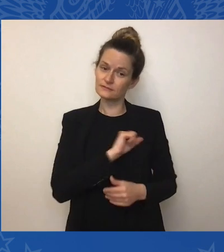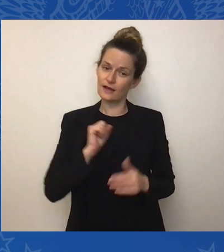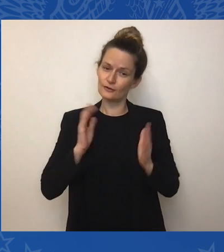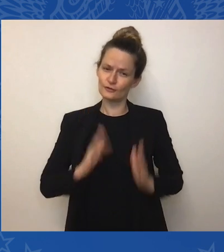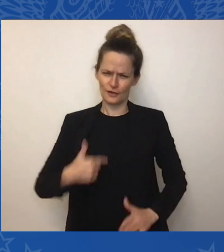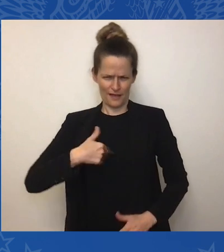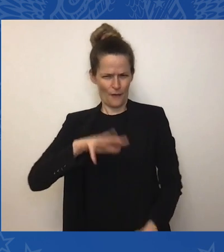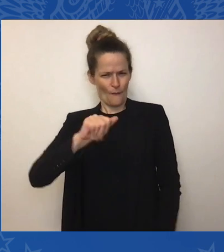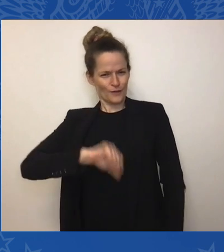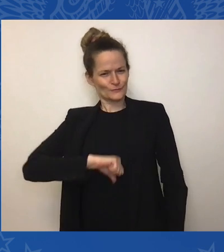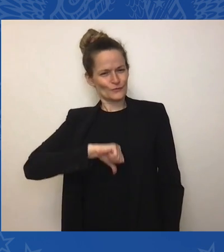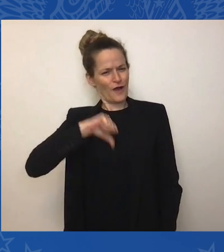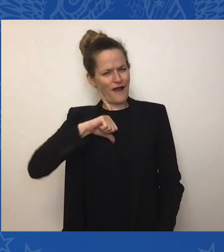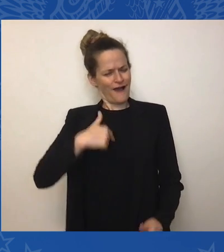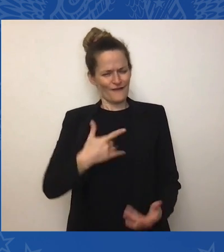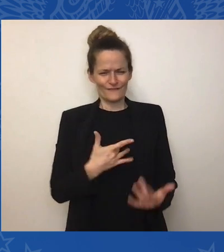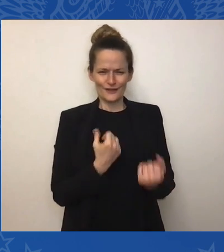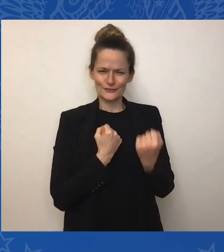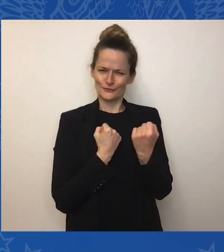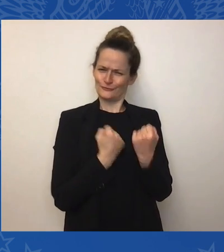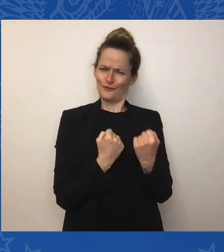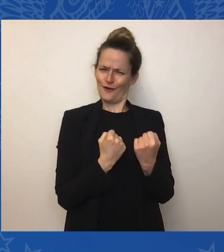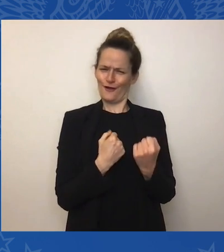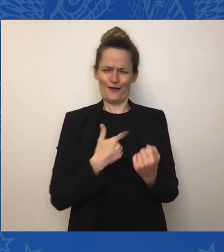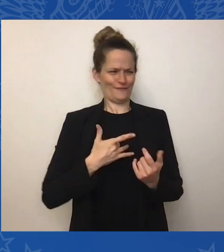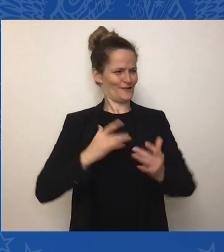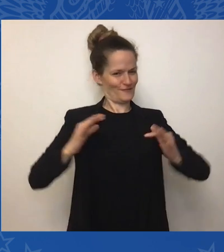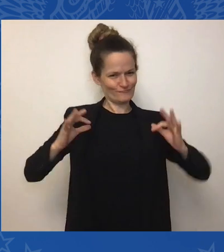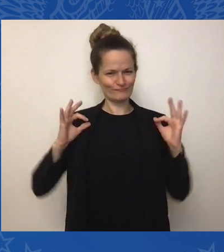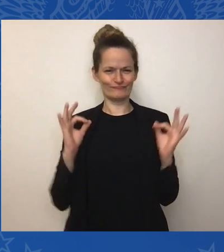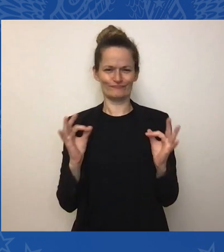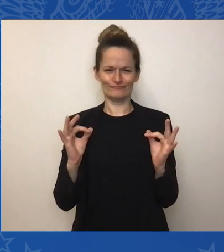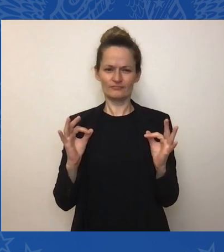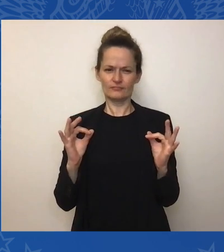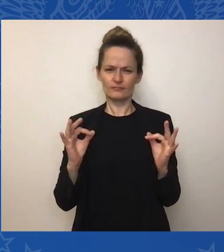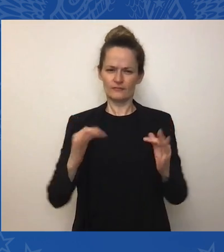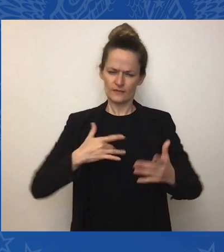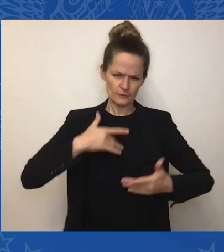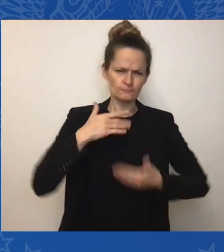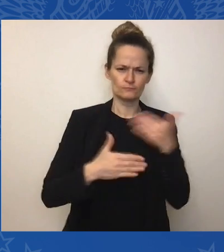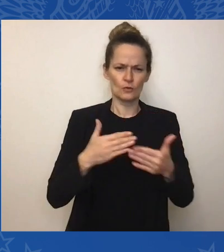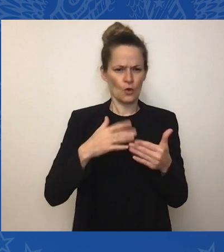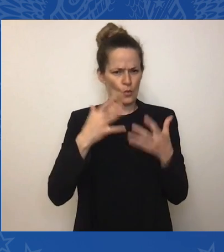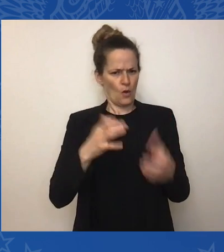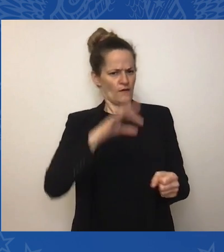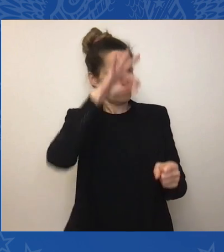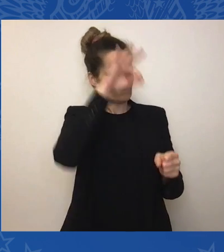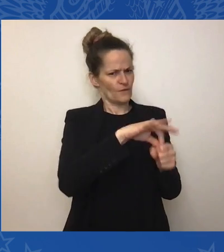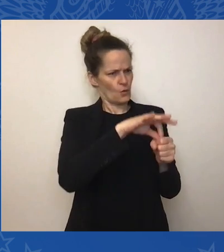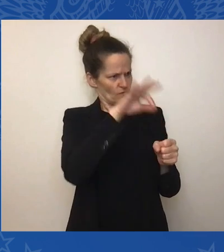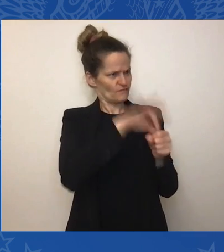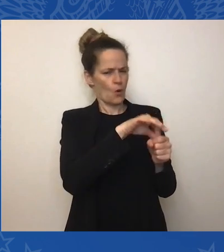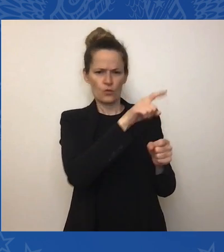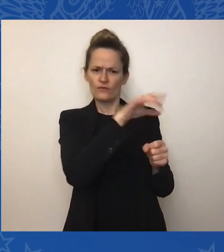to vote for the Voting Rights Act. I got it extended 25 years, and I thought,